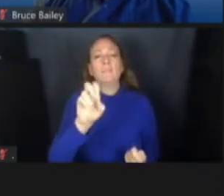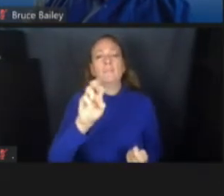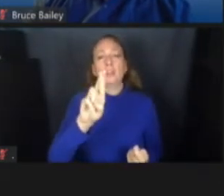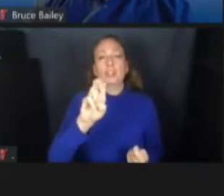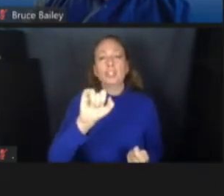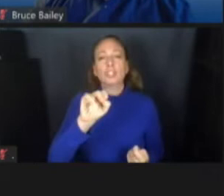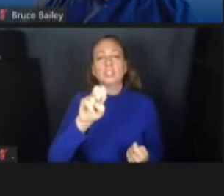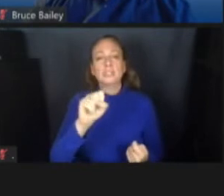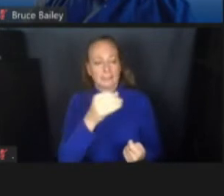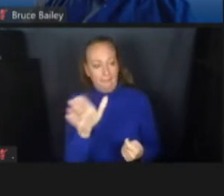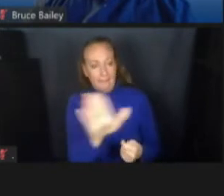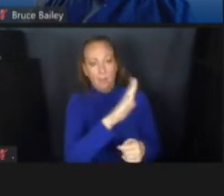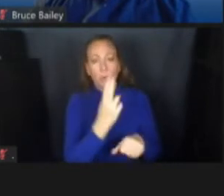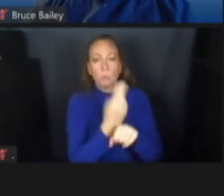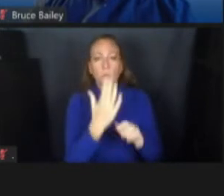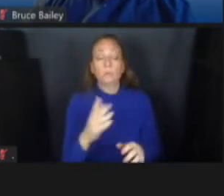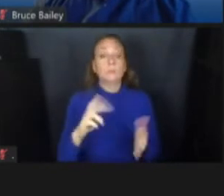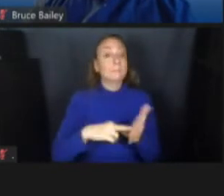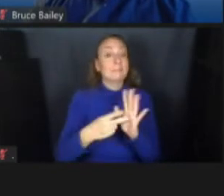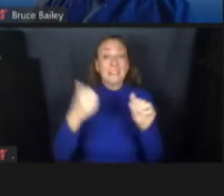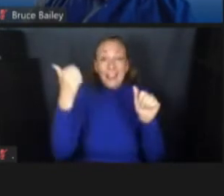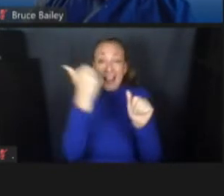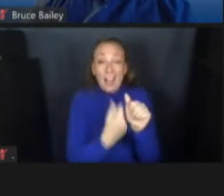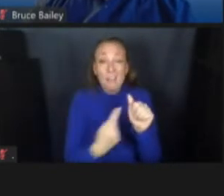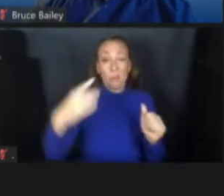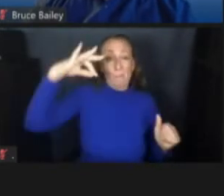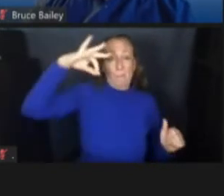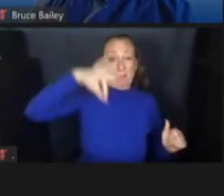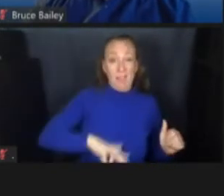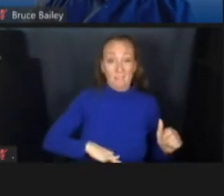So everyone could benefit from the improvements.